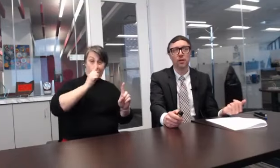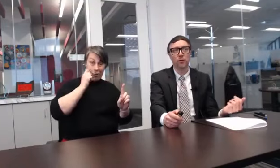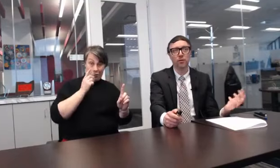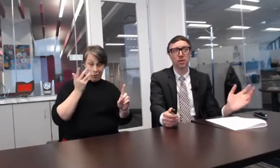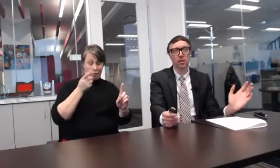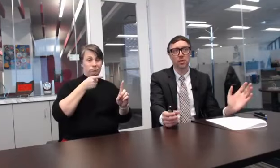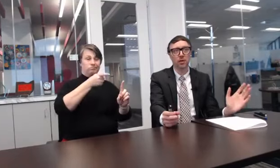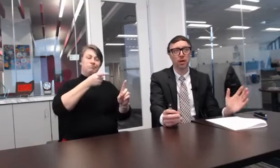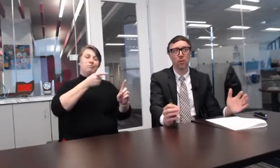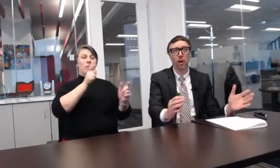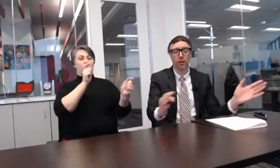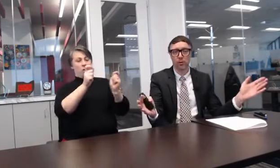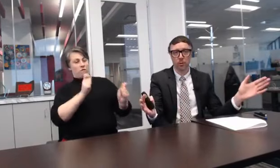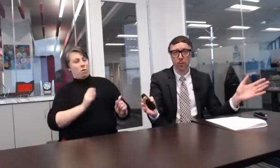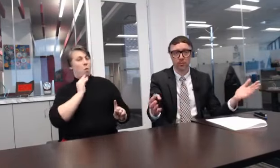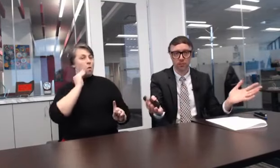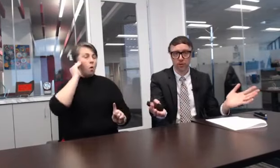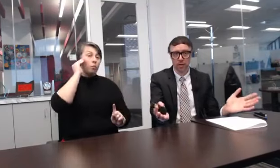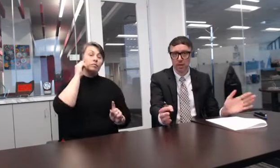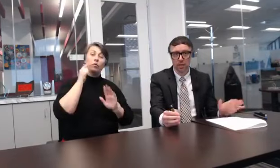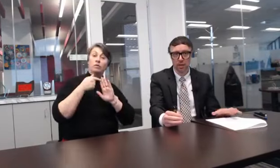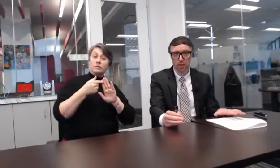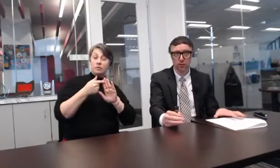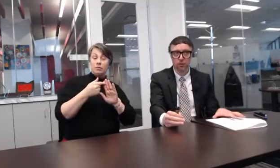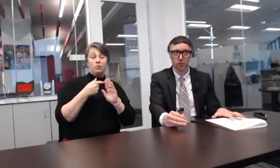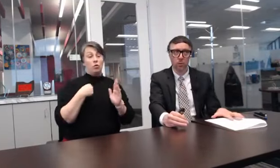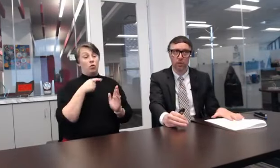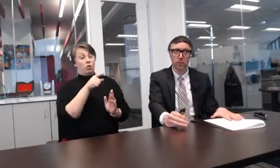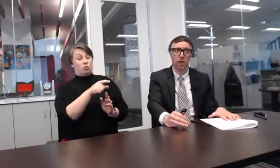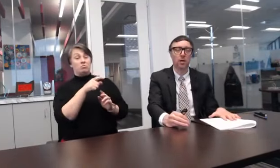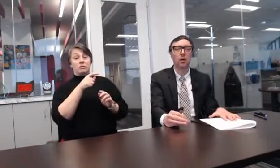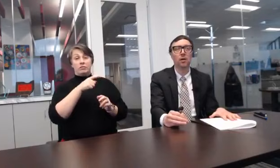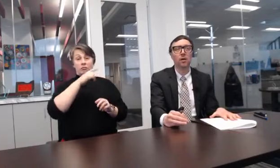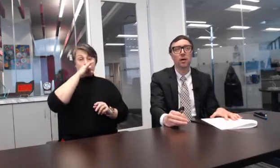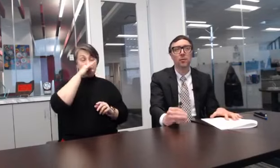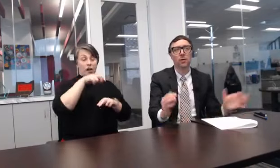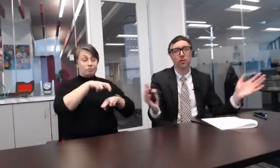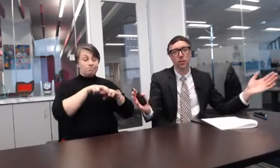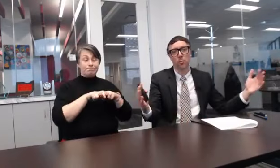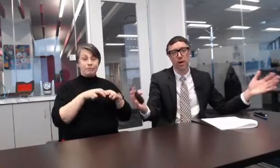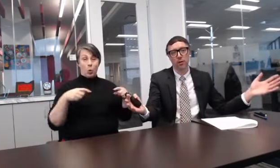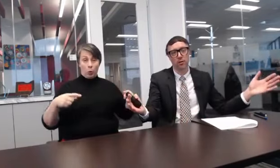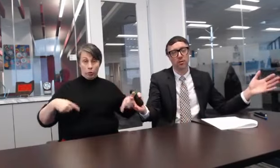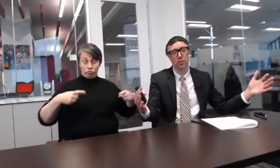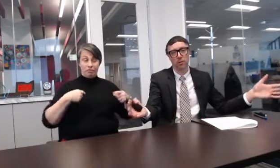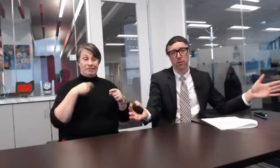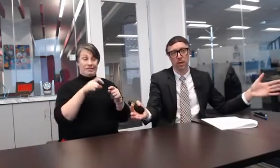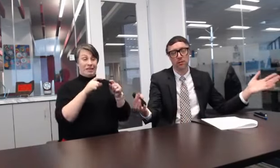If you need wider doorways, if your kid uses a wheelchair and you need wider doorways,